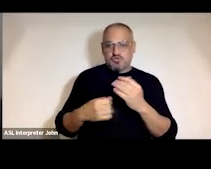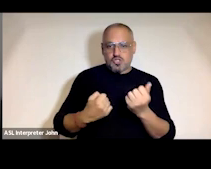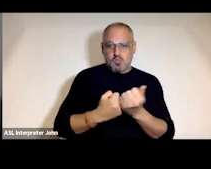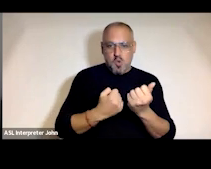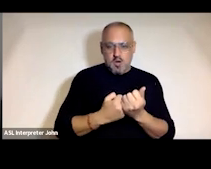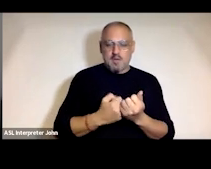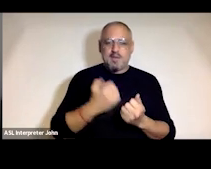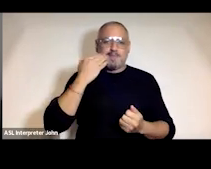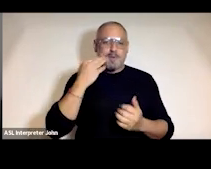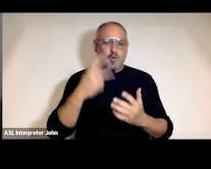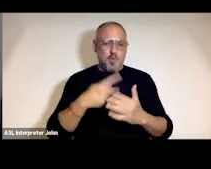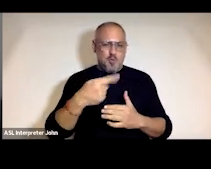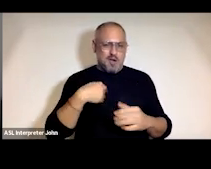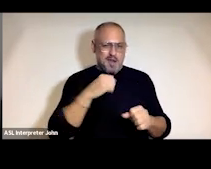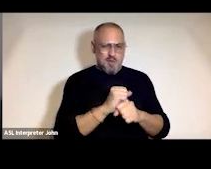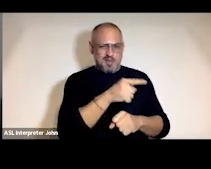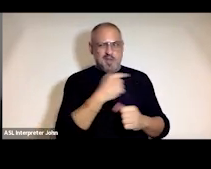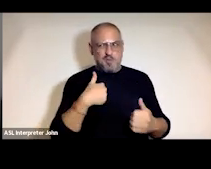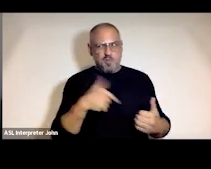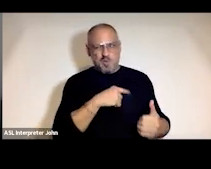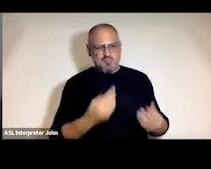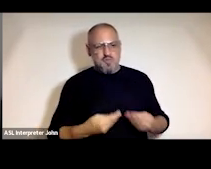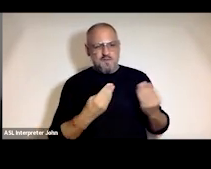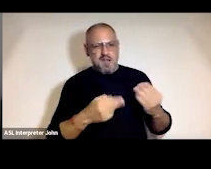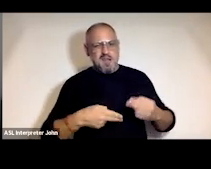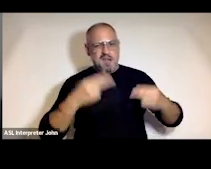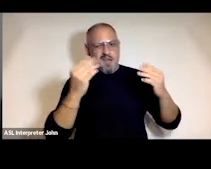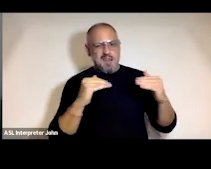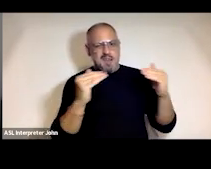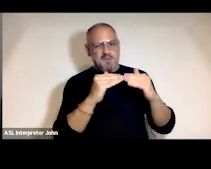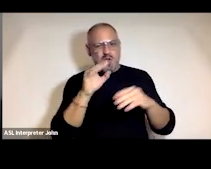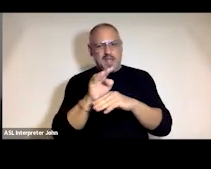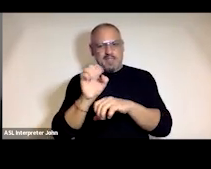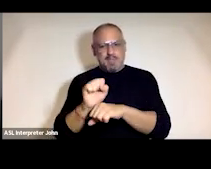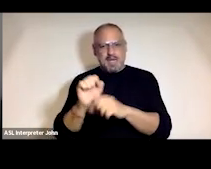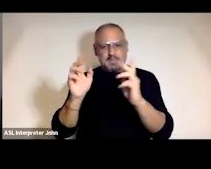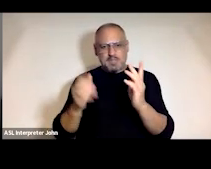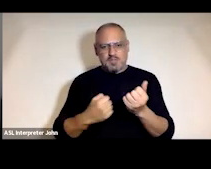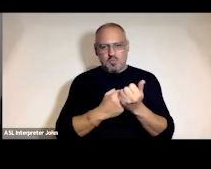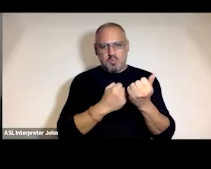I know the program I worked for, we provided a high level of case management support to the folks that we serve.